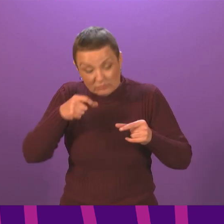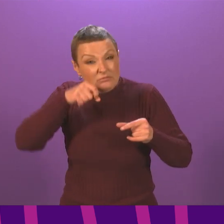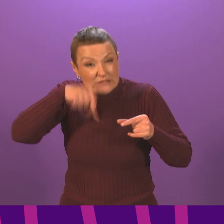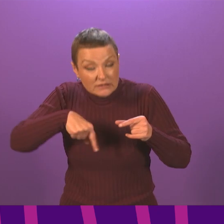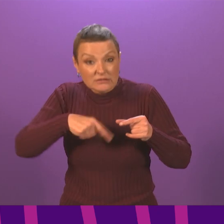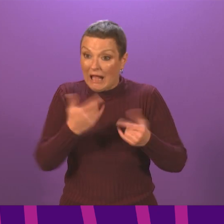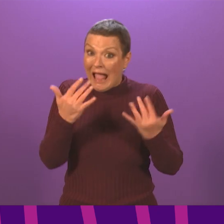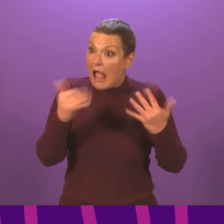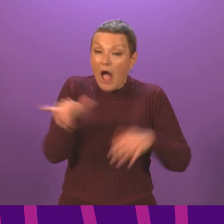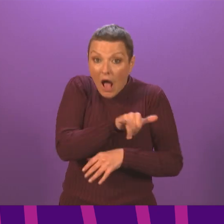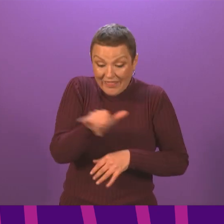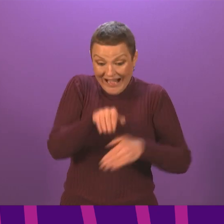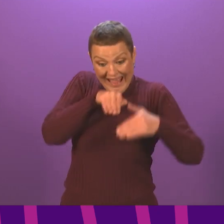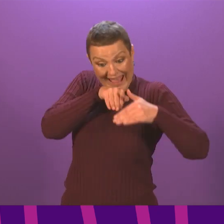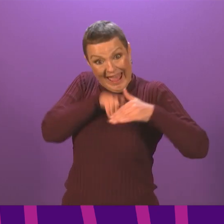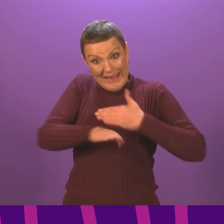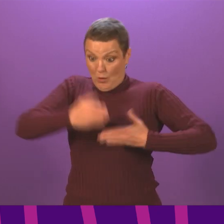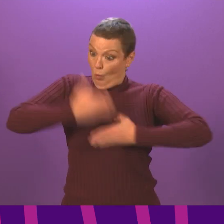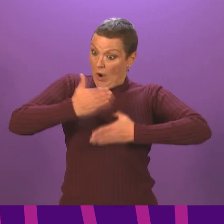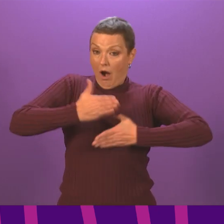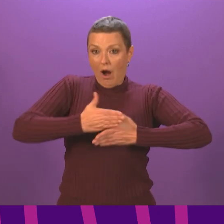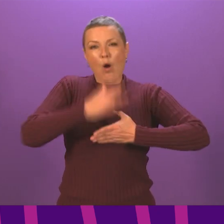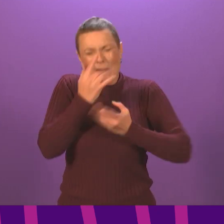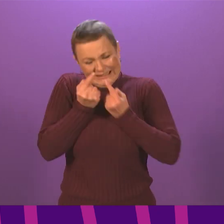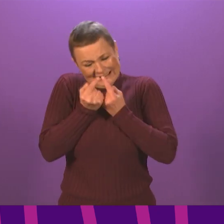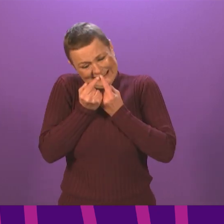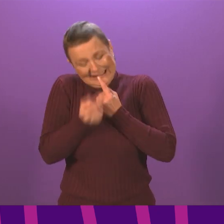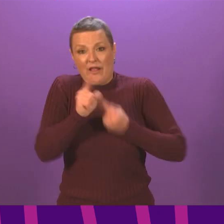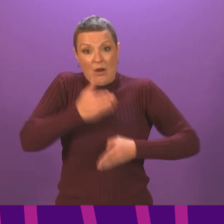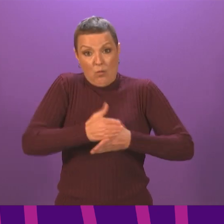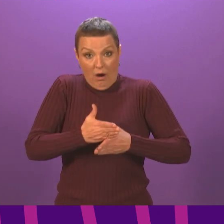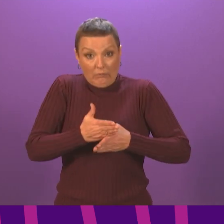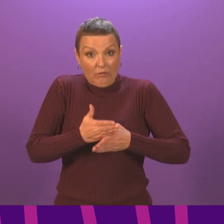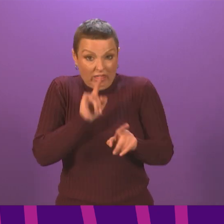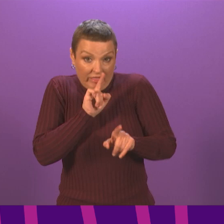in their workplace or as close to their workplace as the health board and the Scottish Government